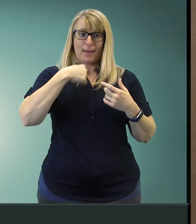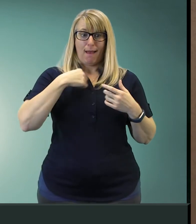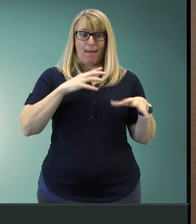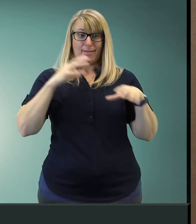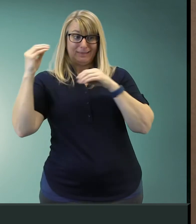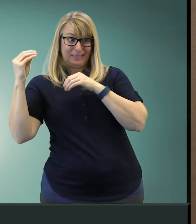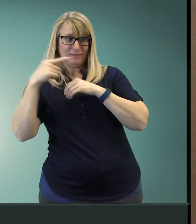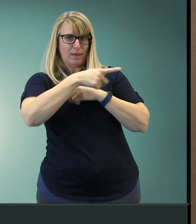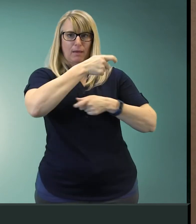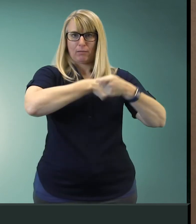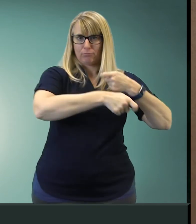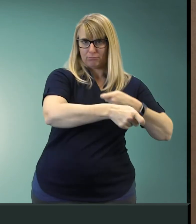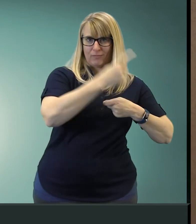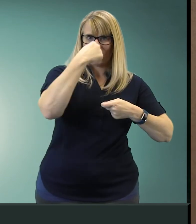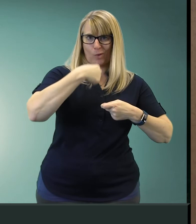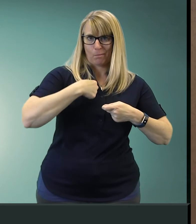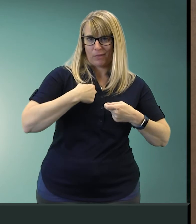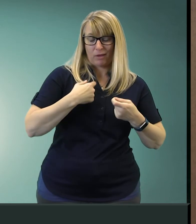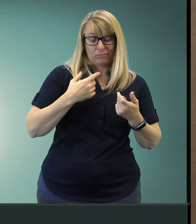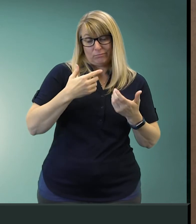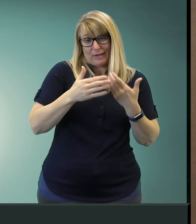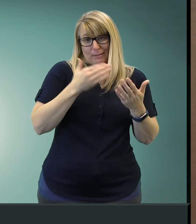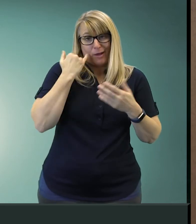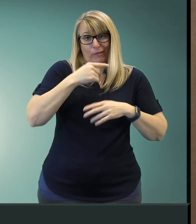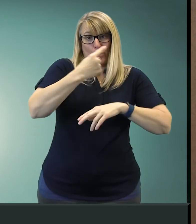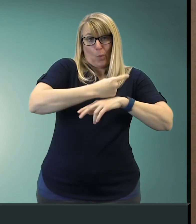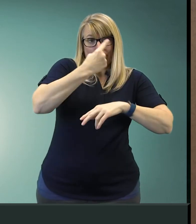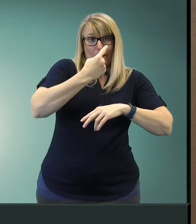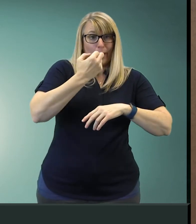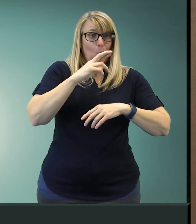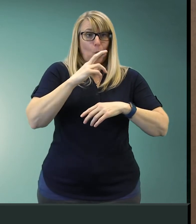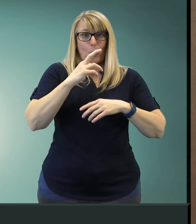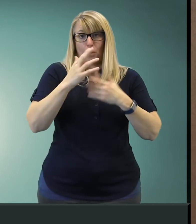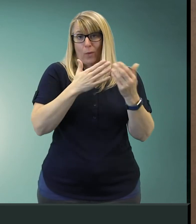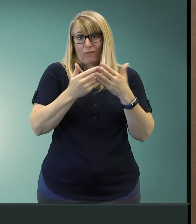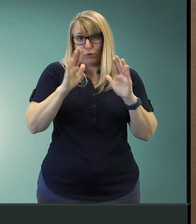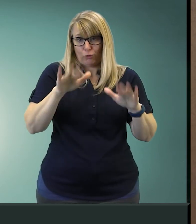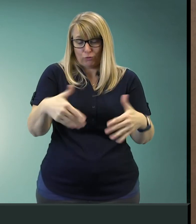so that when I'm gone they can take my place, whether it's for a day or whatever,